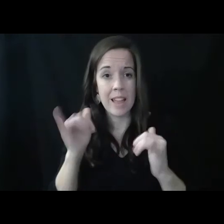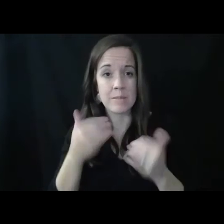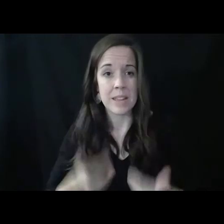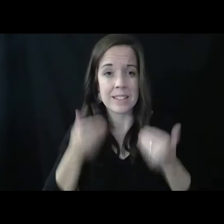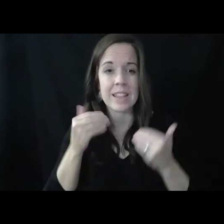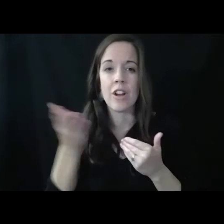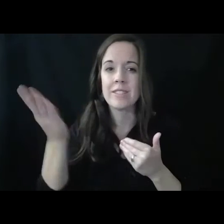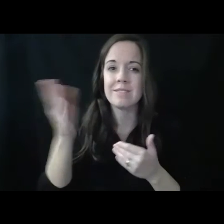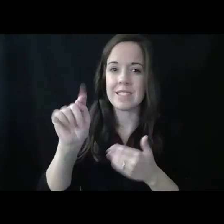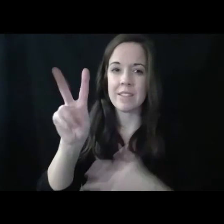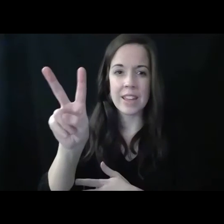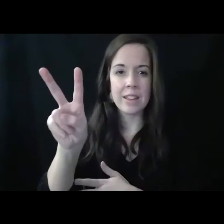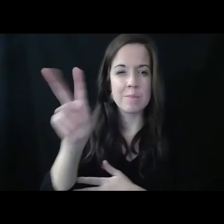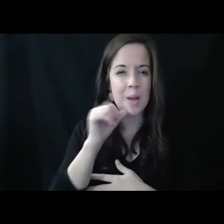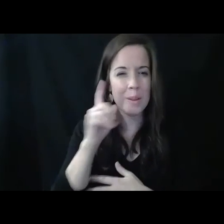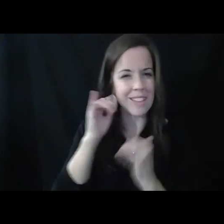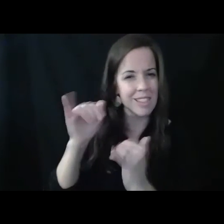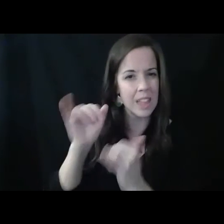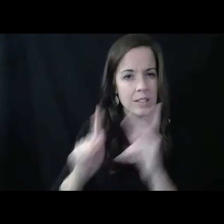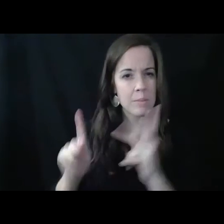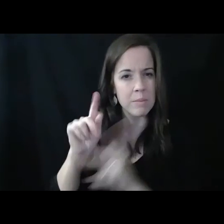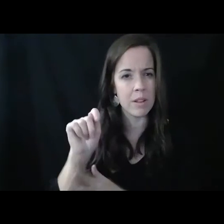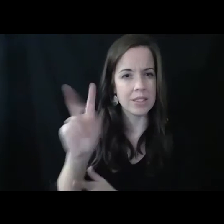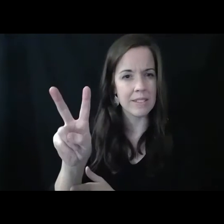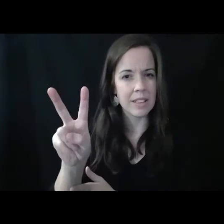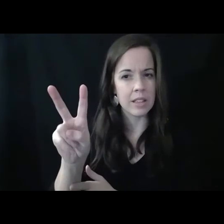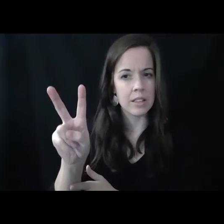But I wasn’t like the people on TV so I lived in the closet.